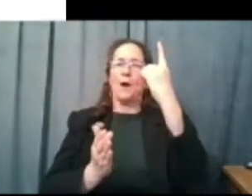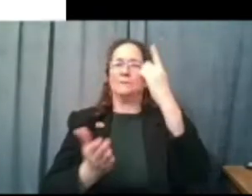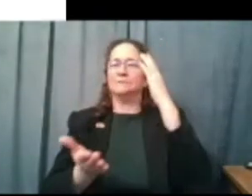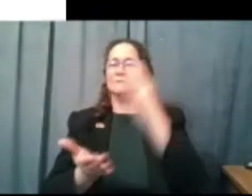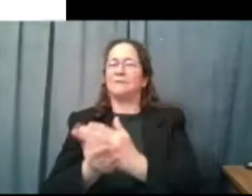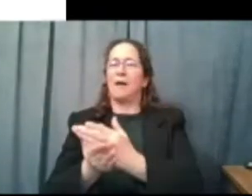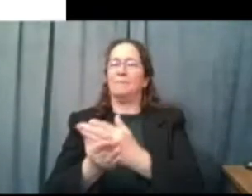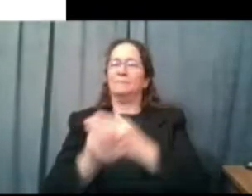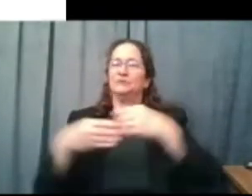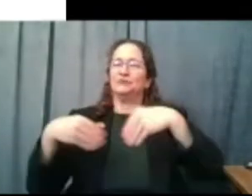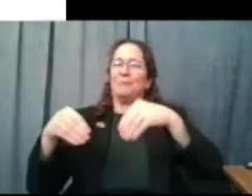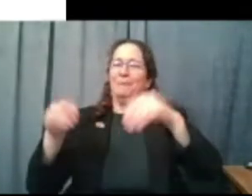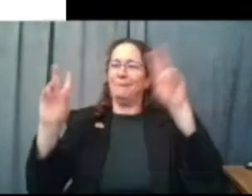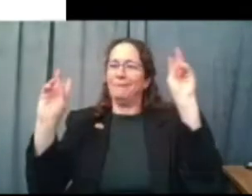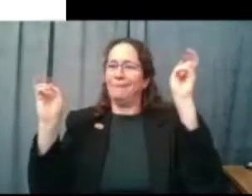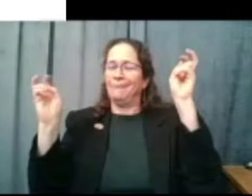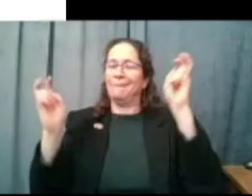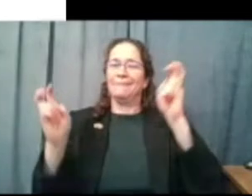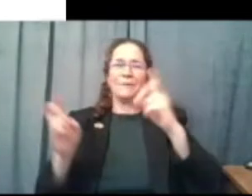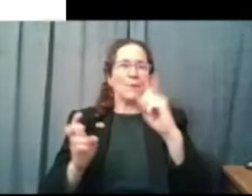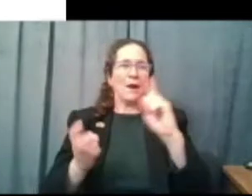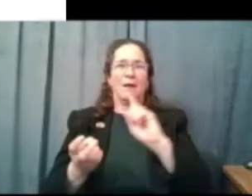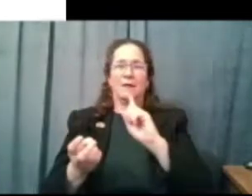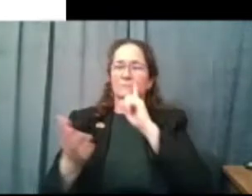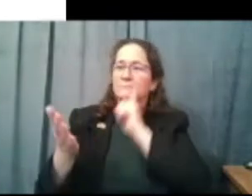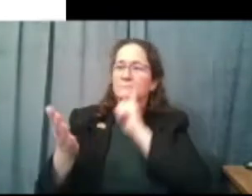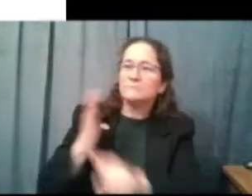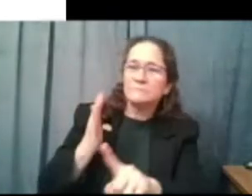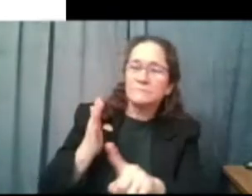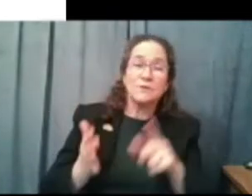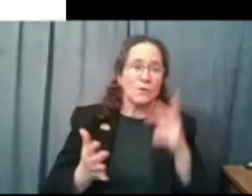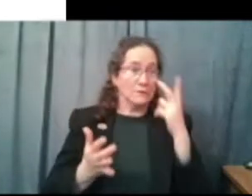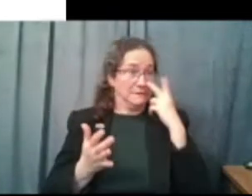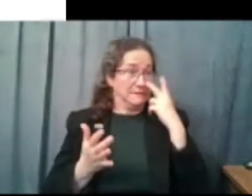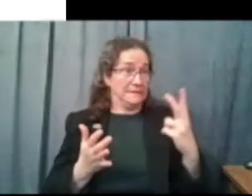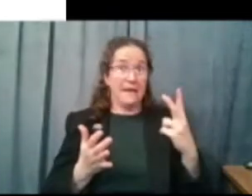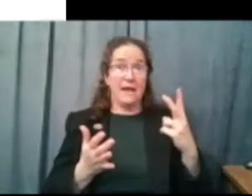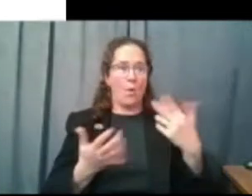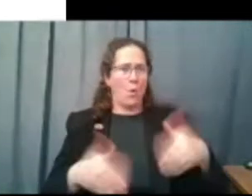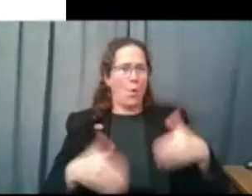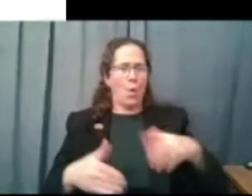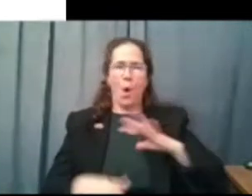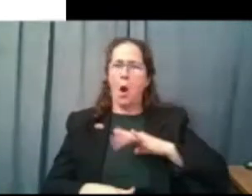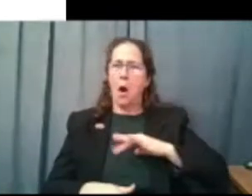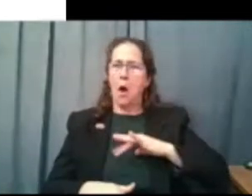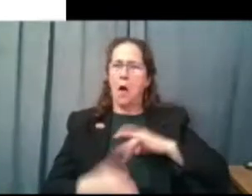So if you see a creative checklist, hey, snap a picture and attach it to this Padlet because it would be great